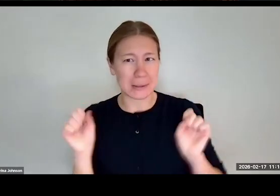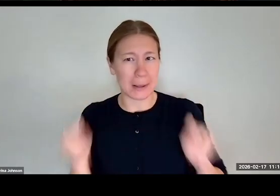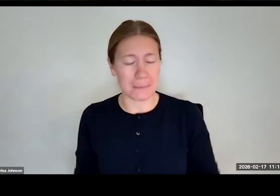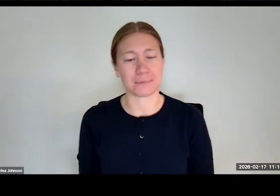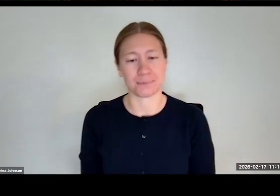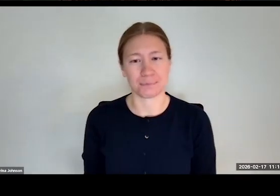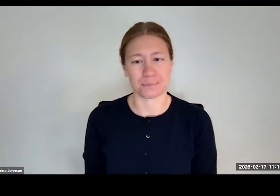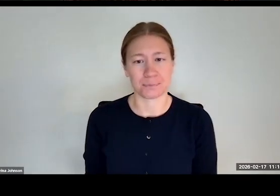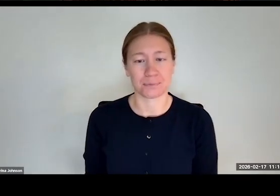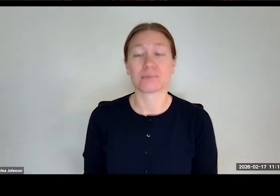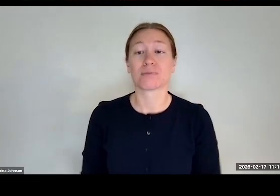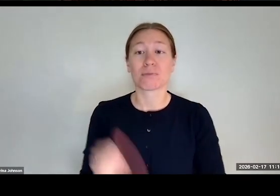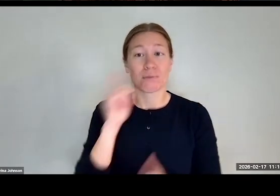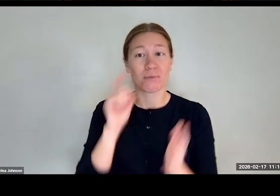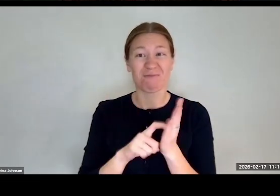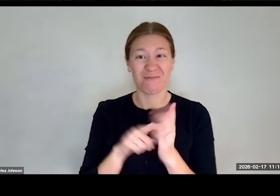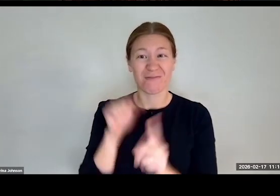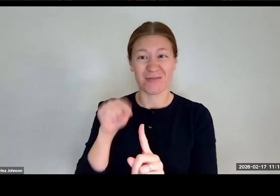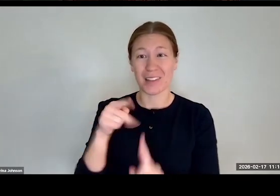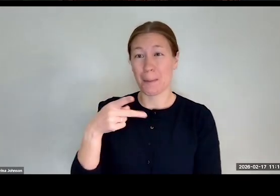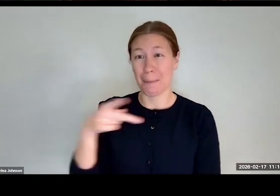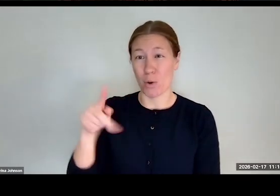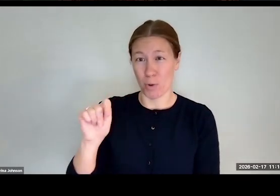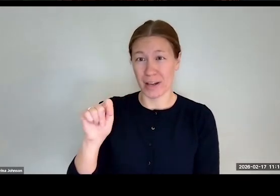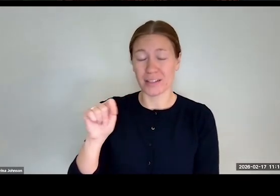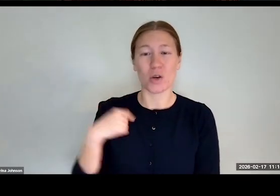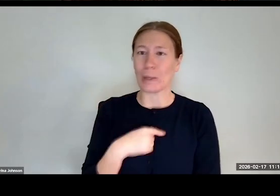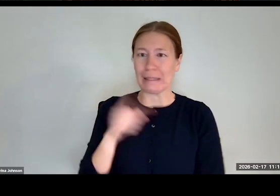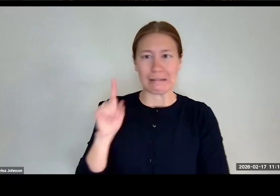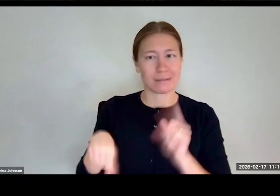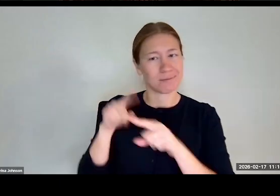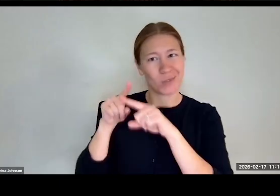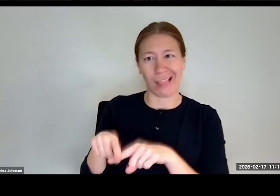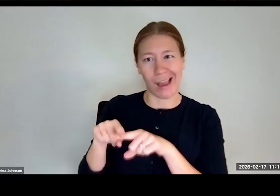Another thing to note about PowerPoint is that we cannot rely on the built-in accessibility assistant